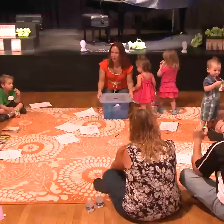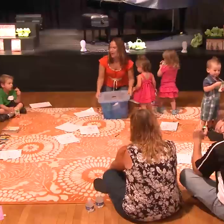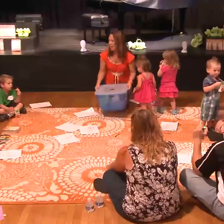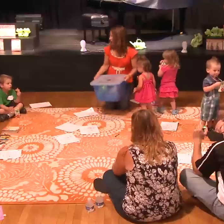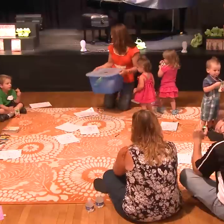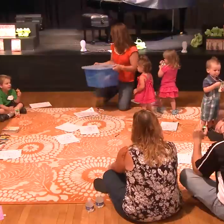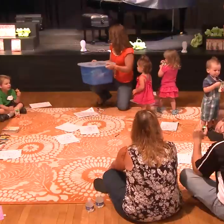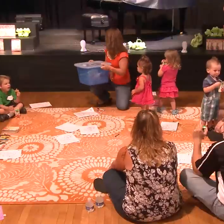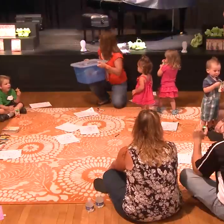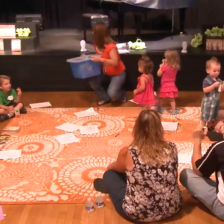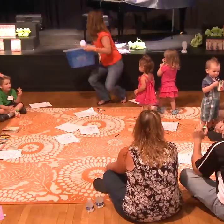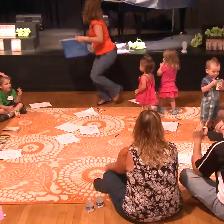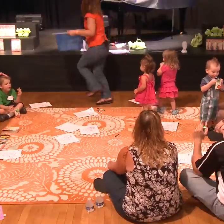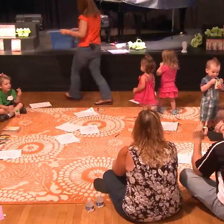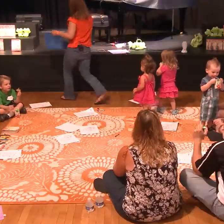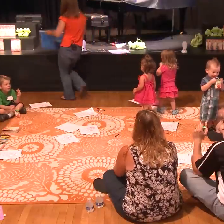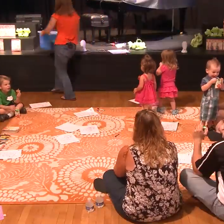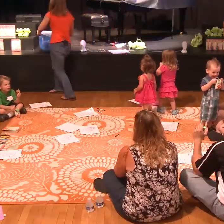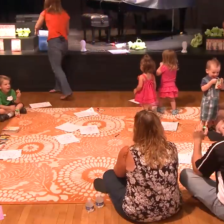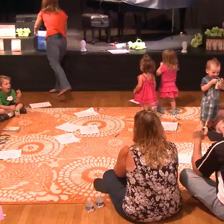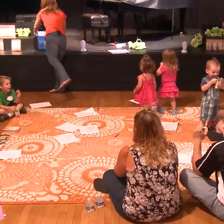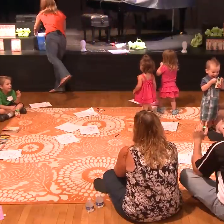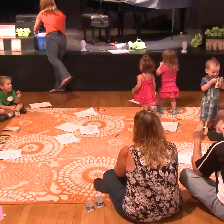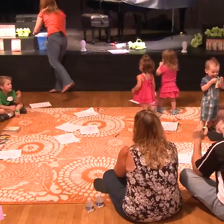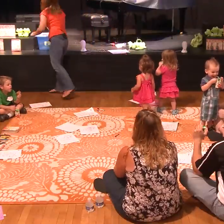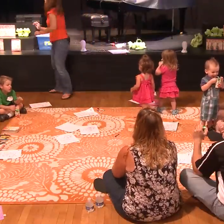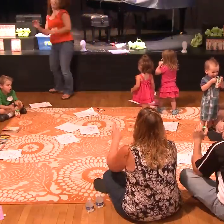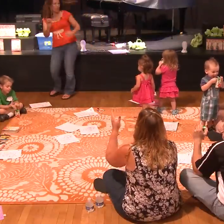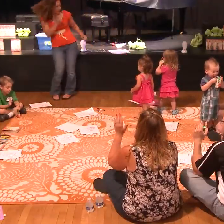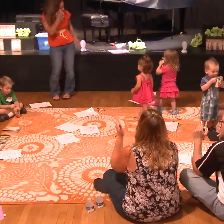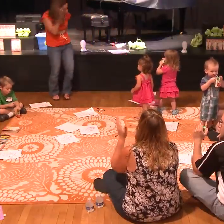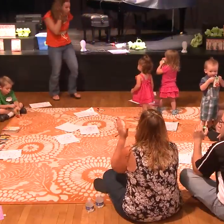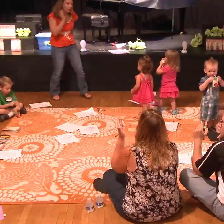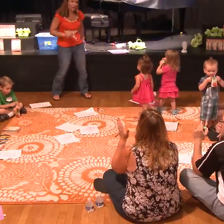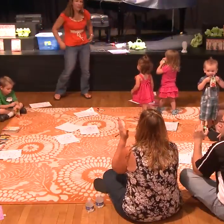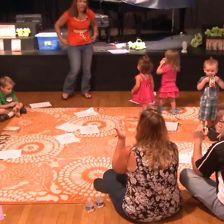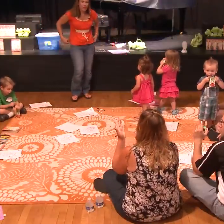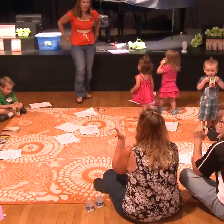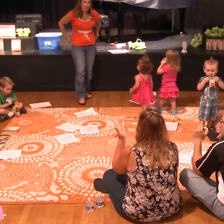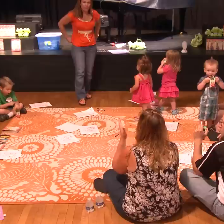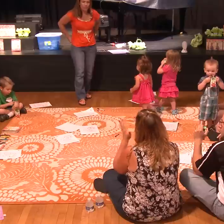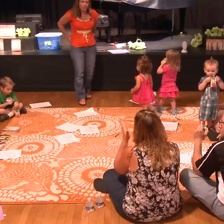Let me hand out your… not your worksheets but your...